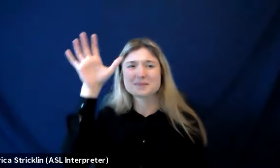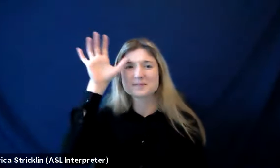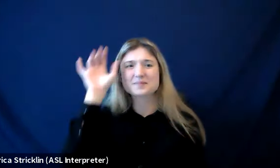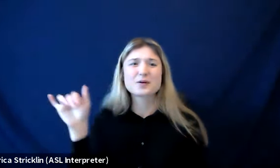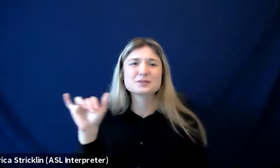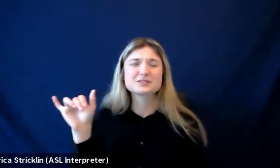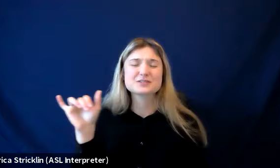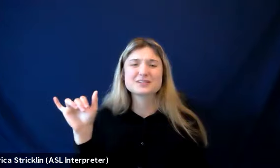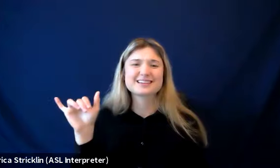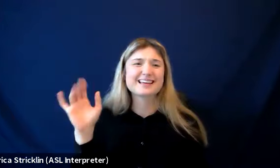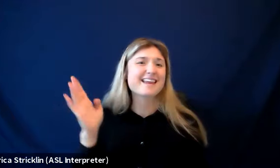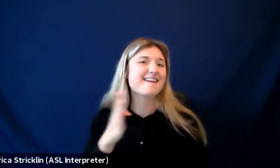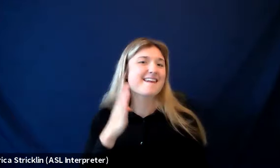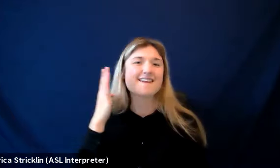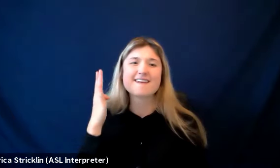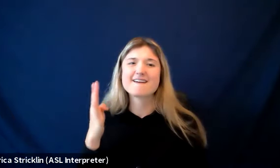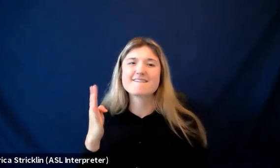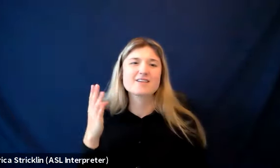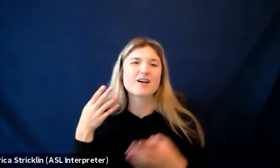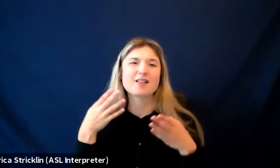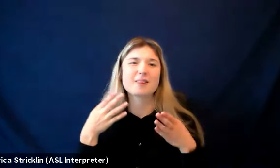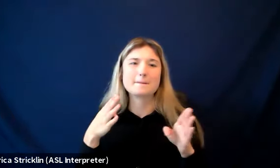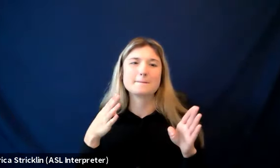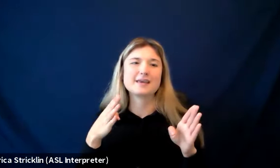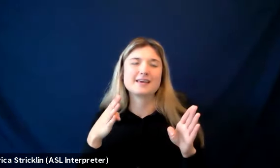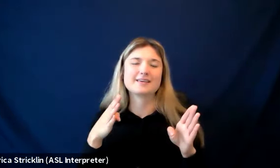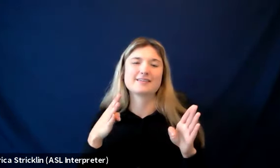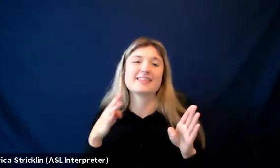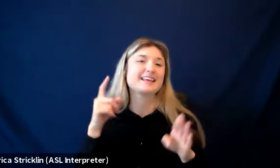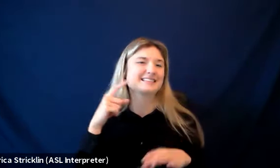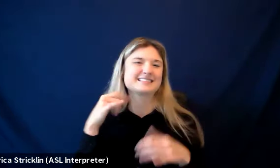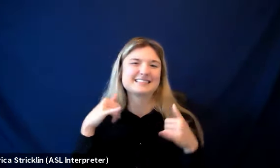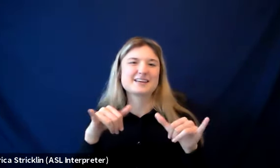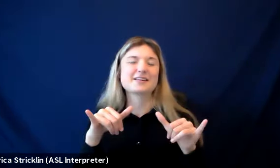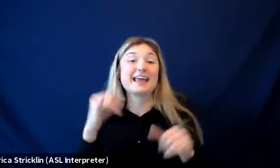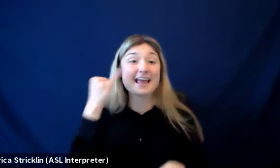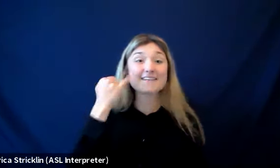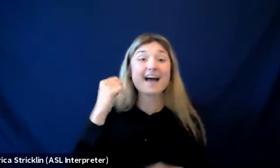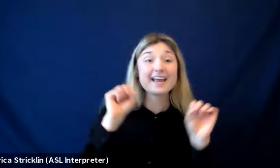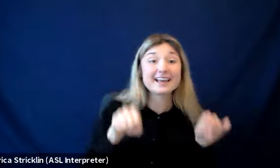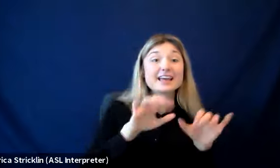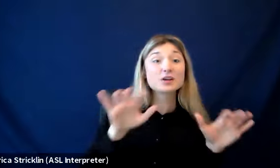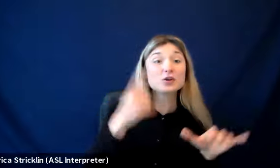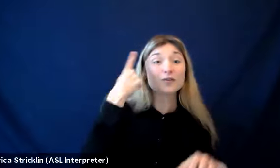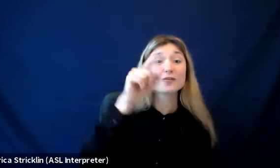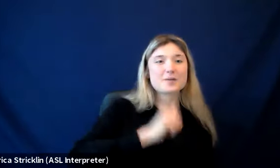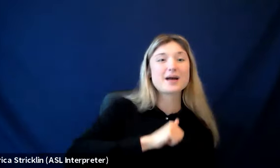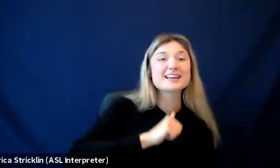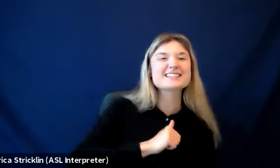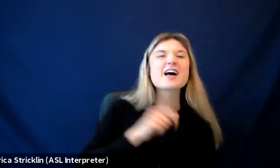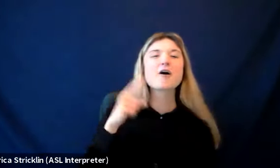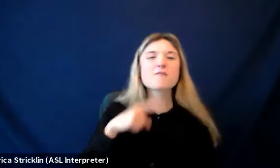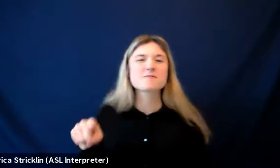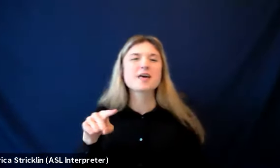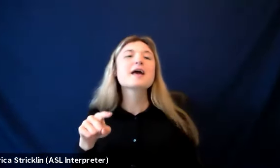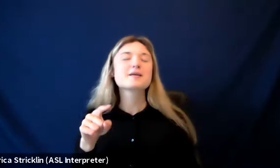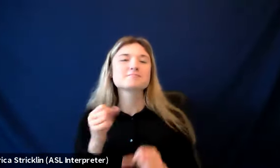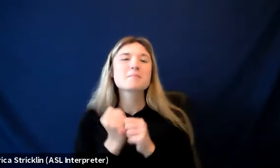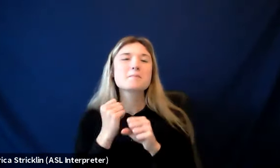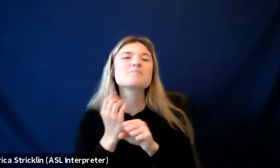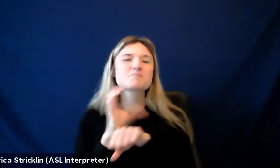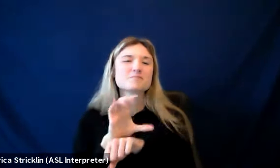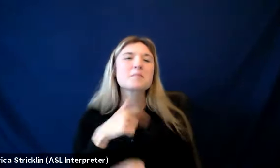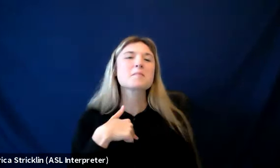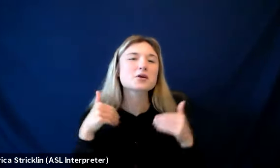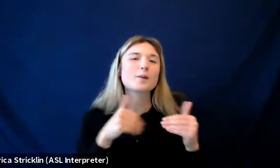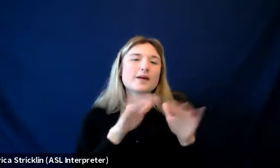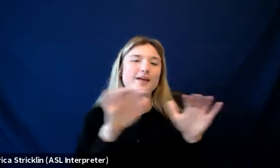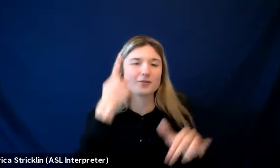Never Let me slide that be, if I could do something for myself, they insisted that I do it for myself. And